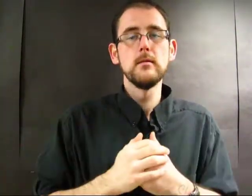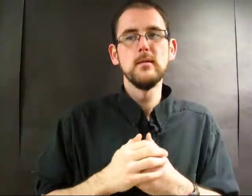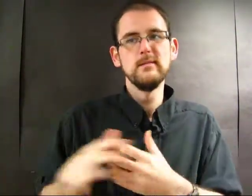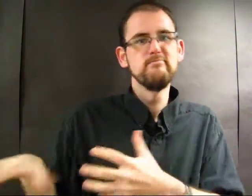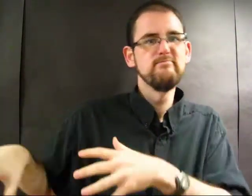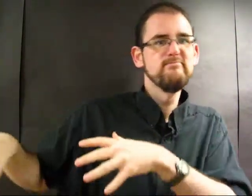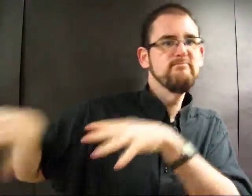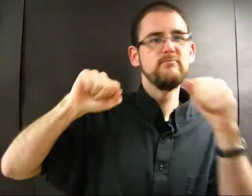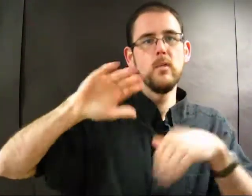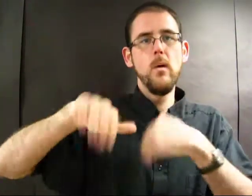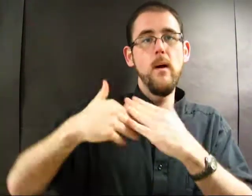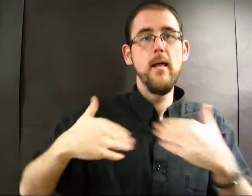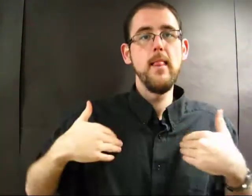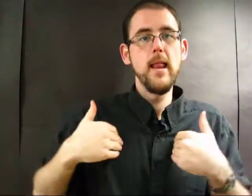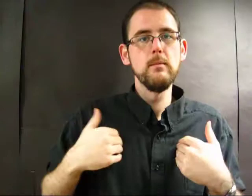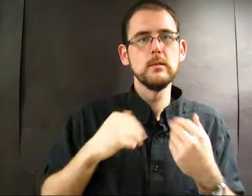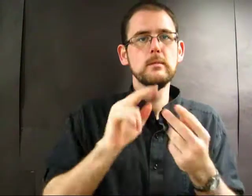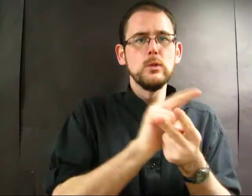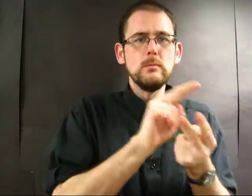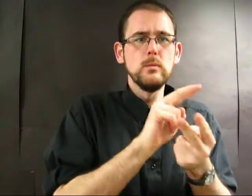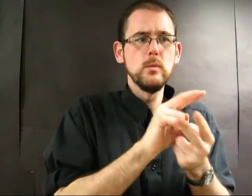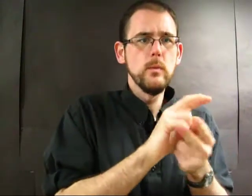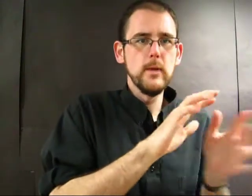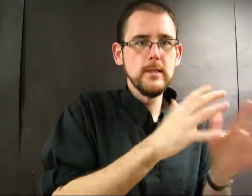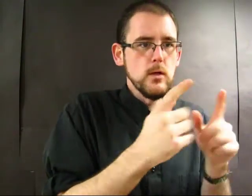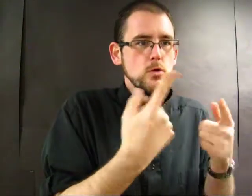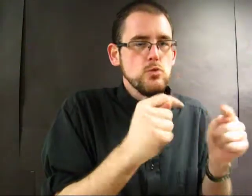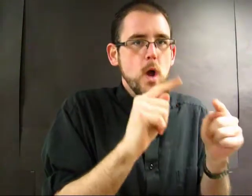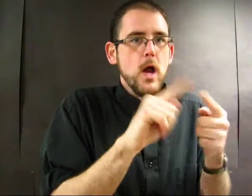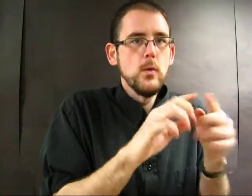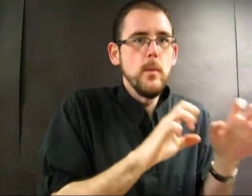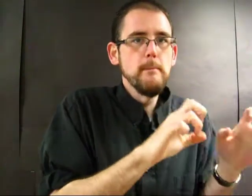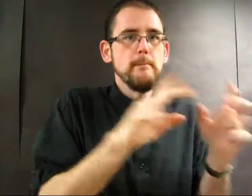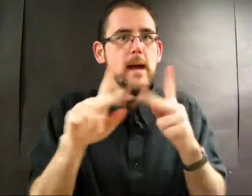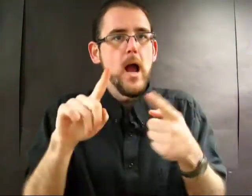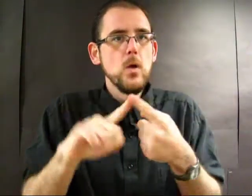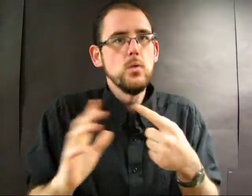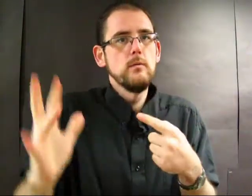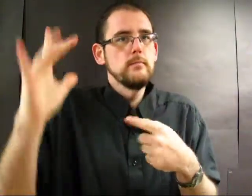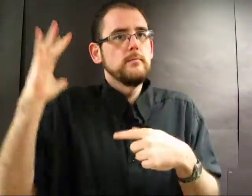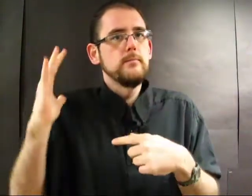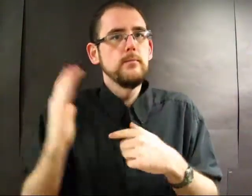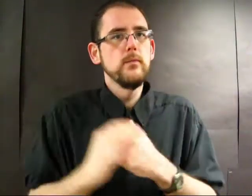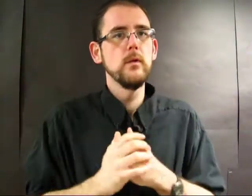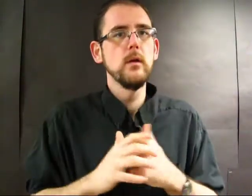So some of the zoo's animals were seized and were bred back to something resembling these species,